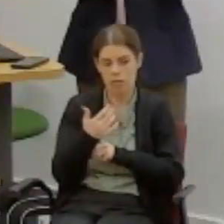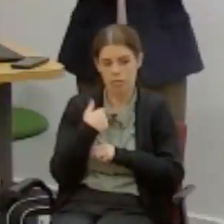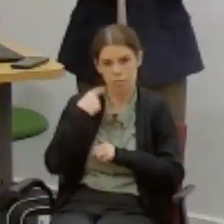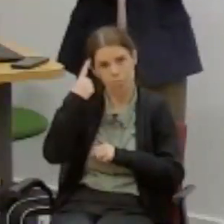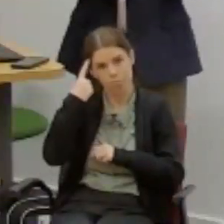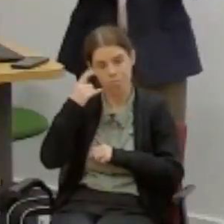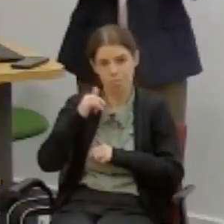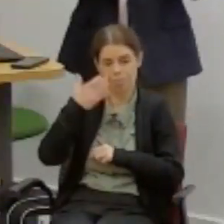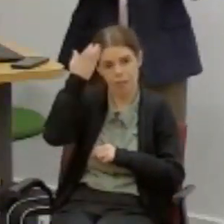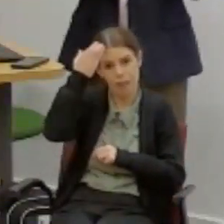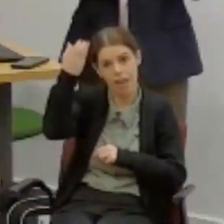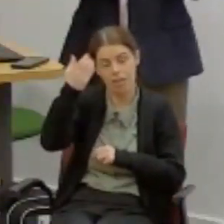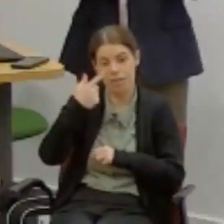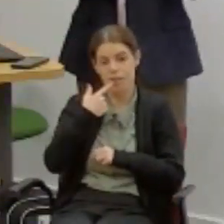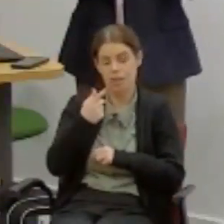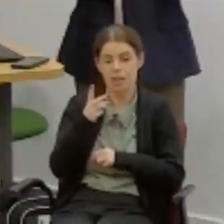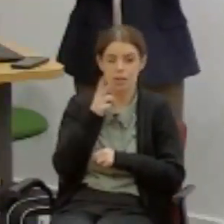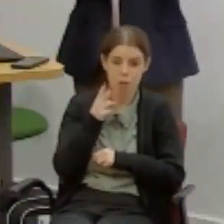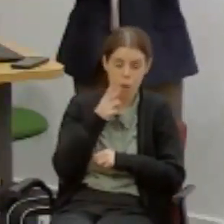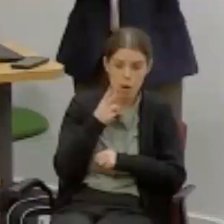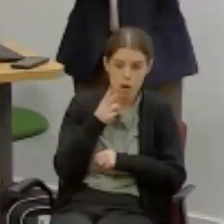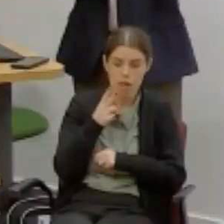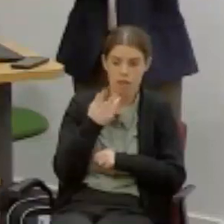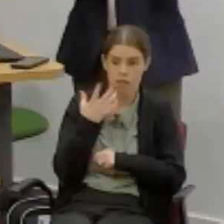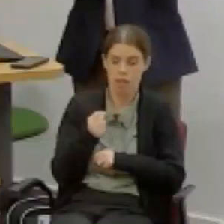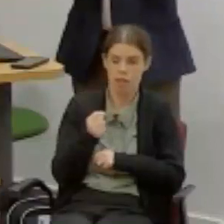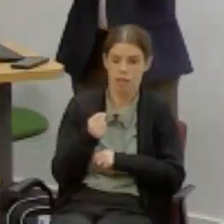as the government do with smoking is that, you know, exposure heading increases year